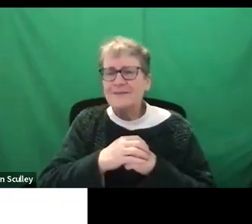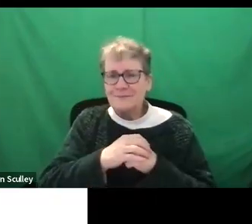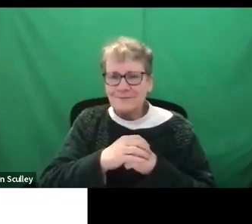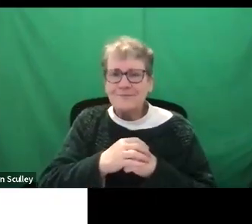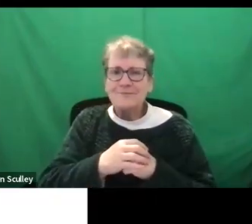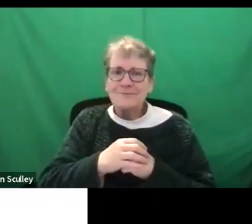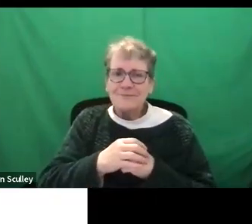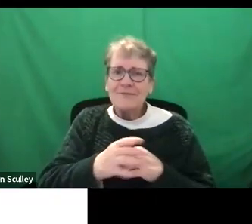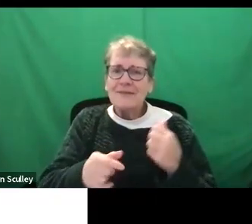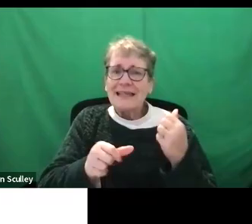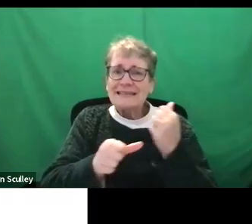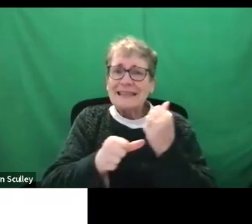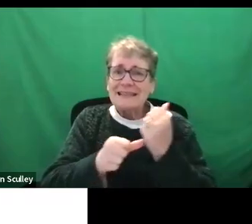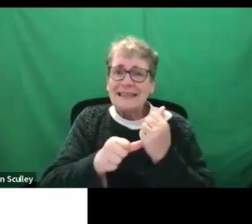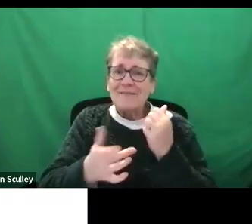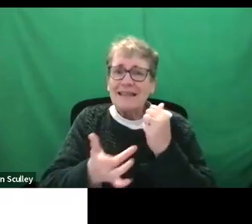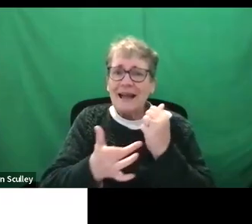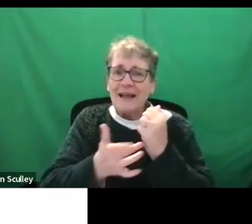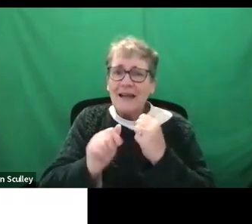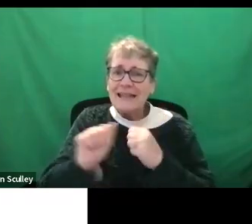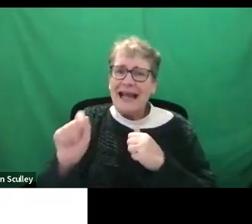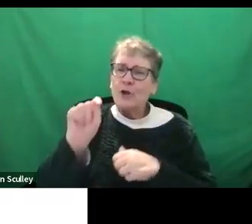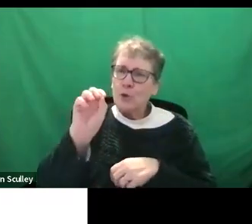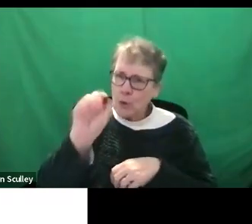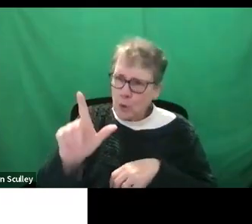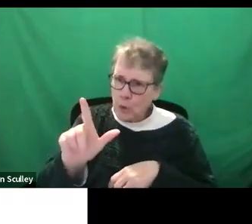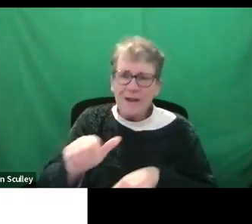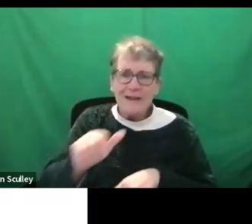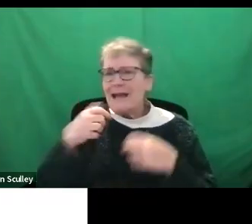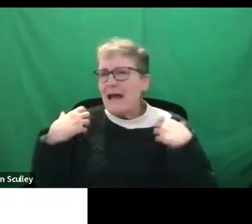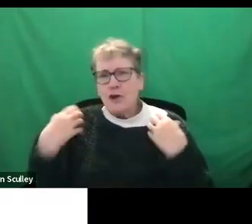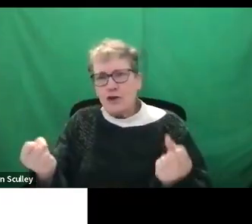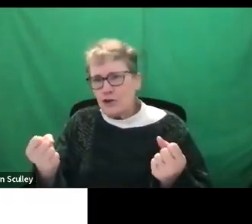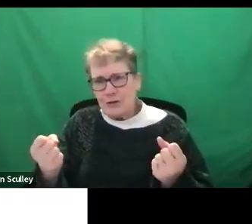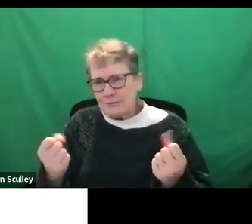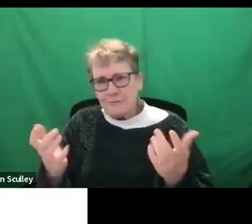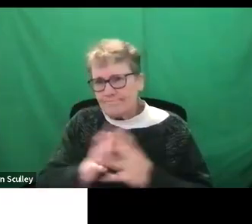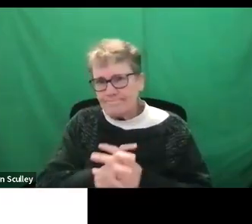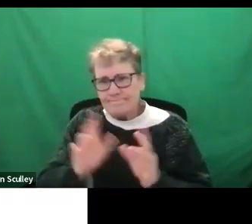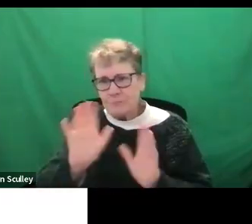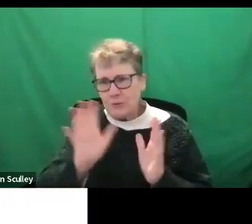And ASL does not block the ability to learn speech. That's also a myth.